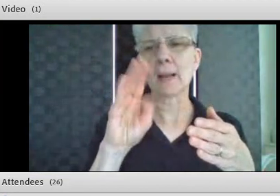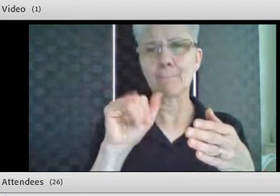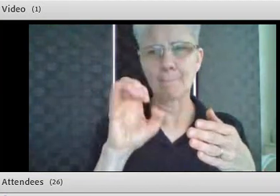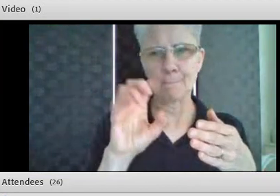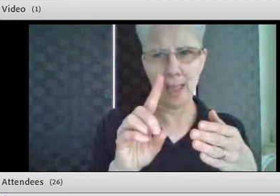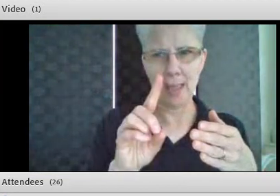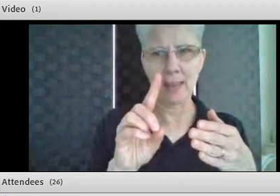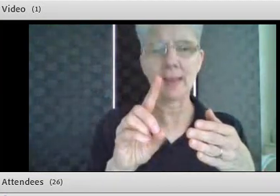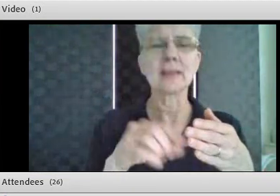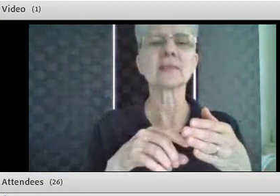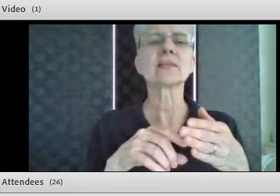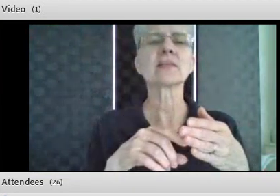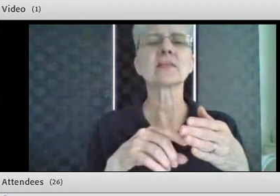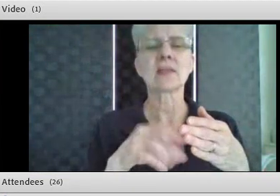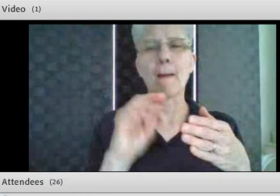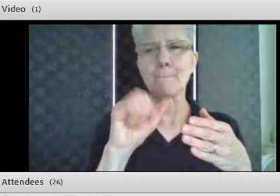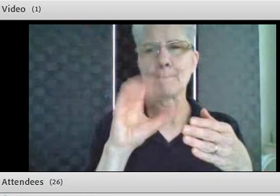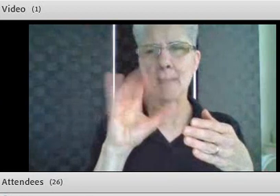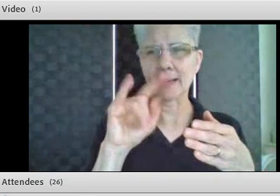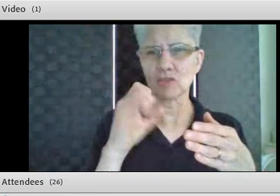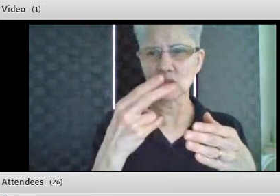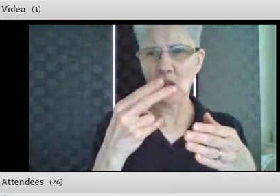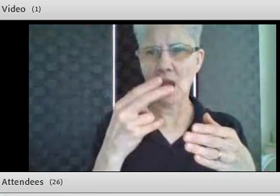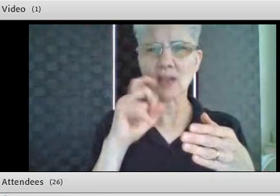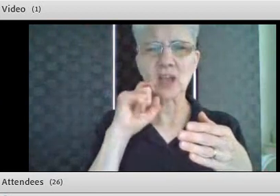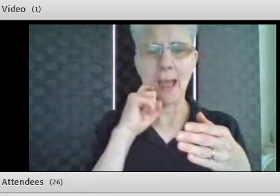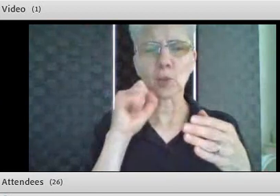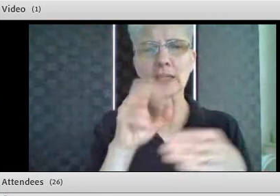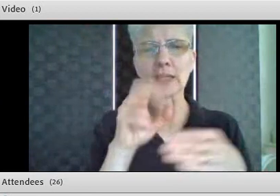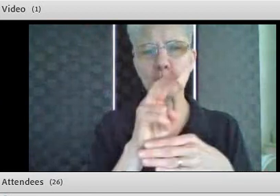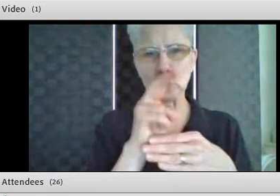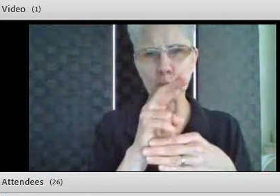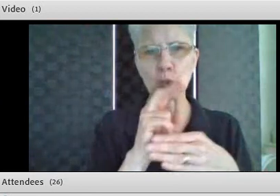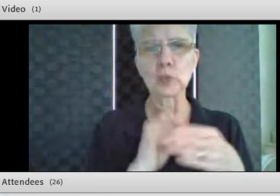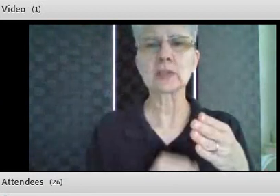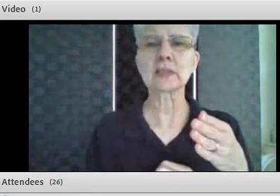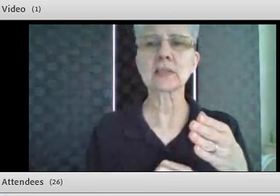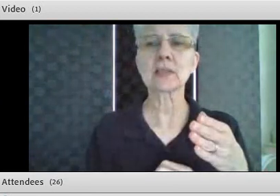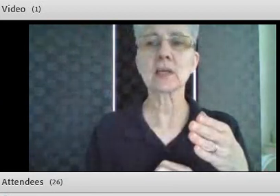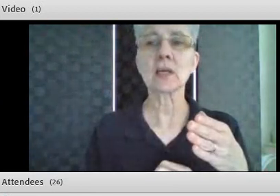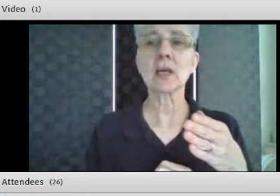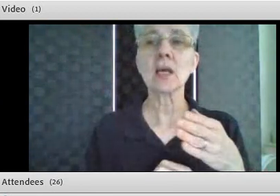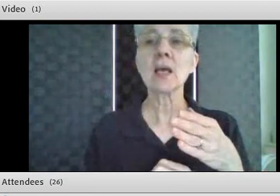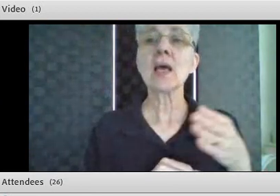for things that you guys can borrow. Ryan: Excellent. Hilary: Thank you, Luly. Ryan: Our -- Garage Band is iPad-based, or it's Mac-based.